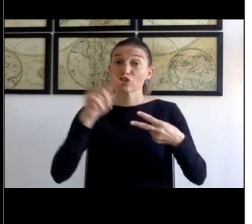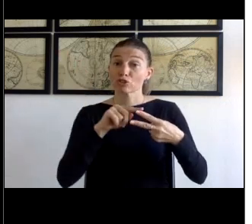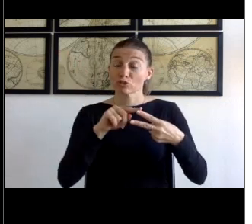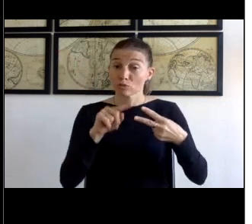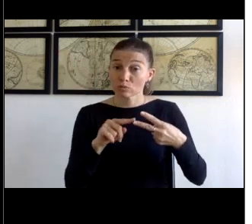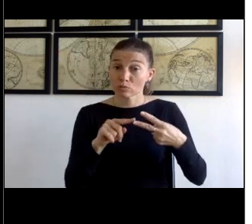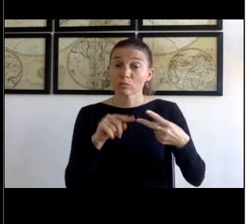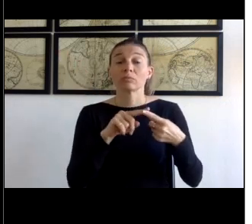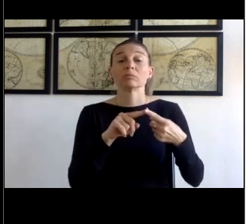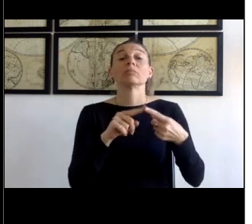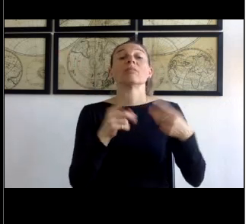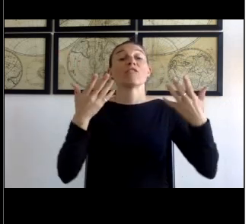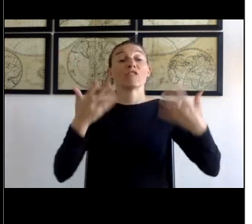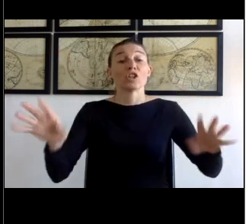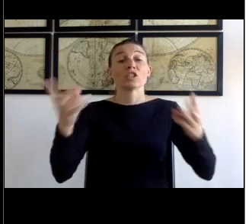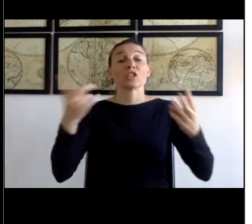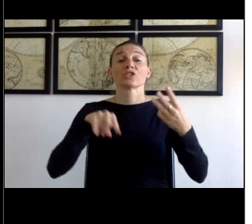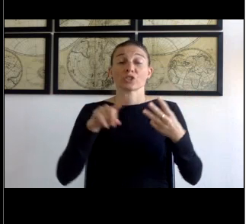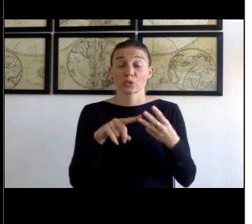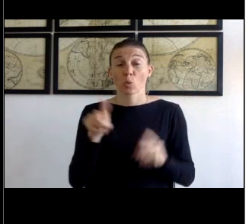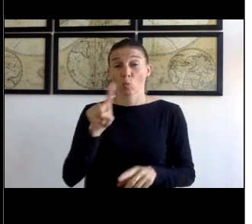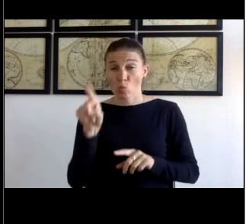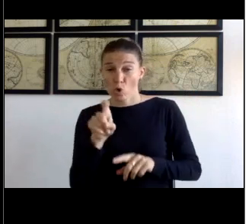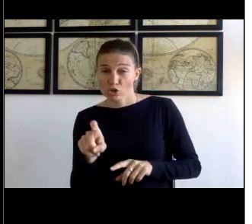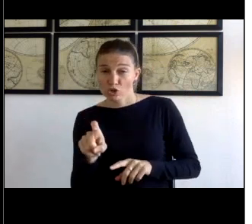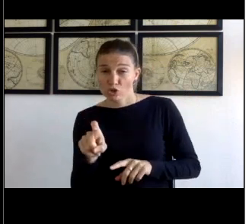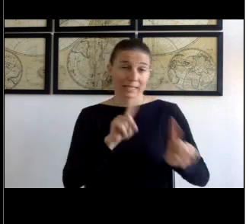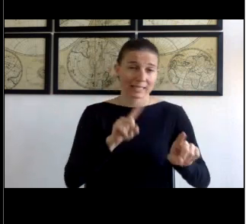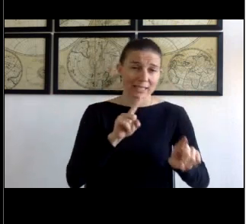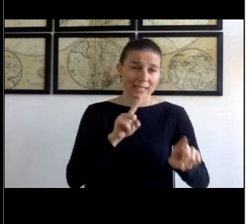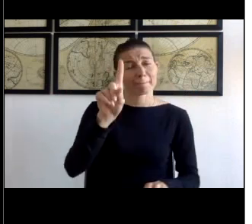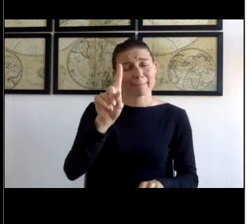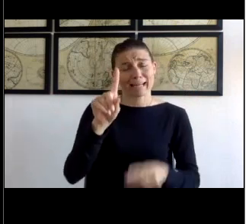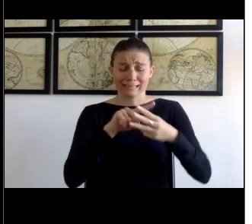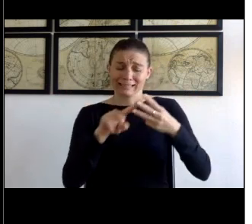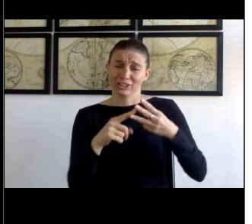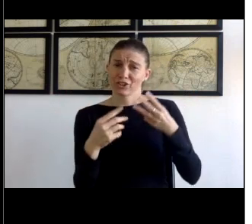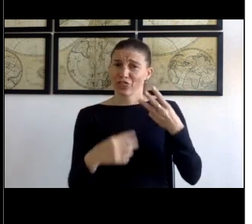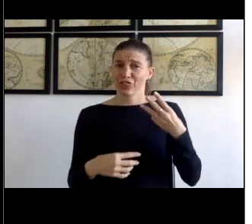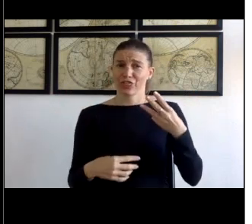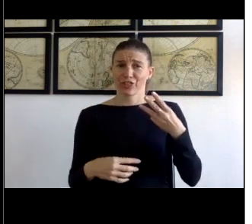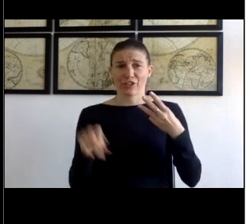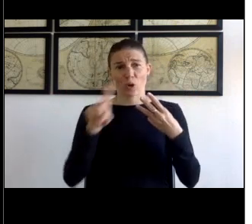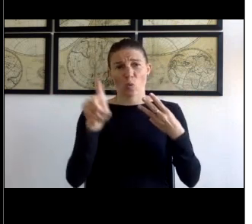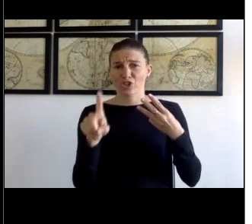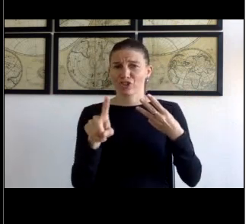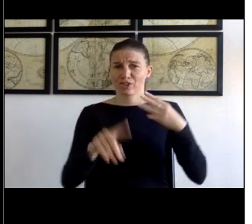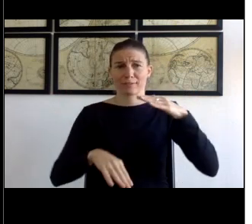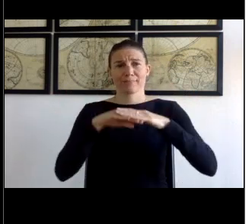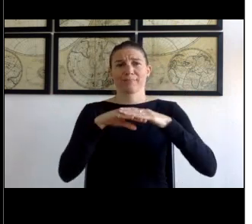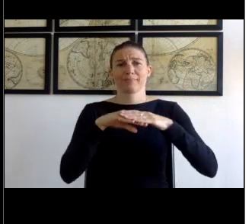in which we'll take only three questions because we want to keep the main part of questions for later.